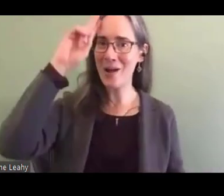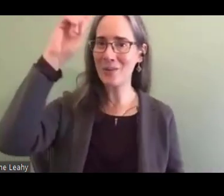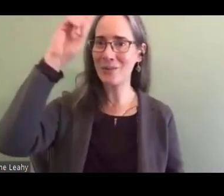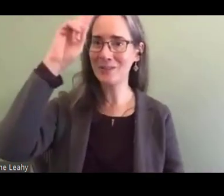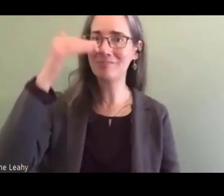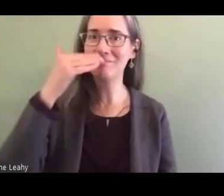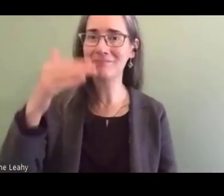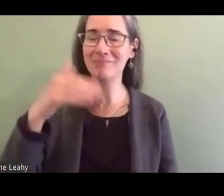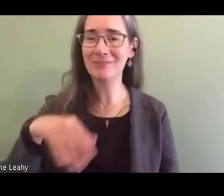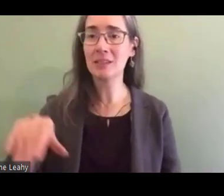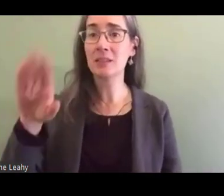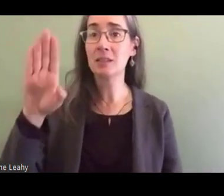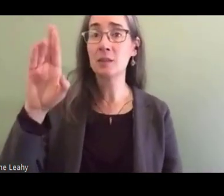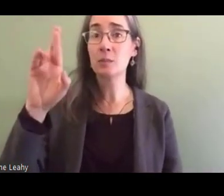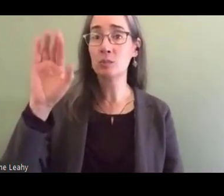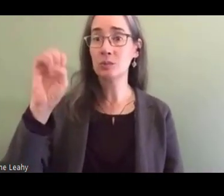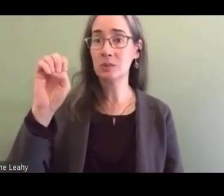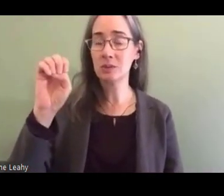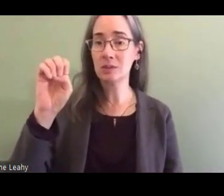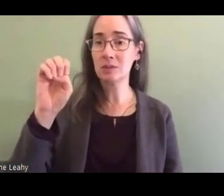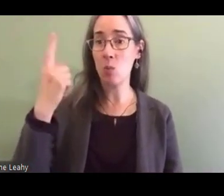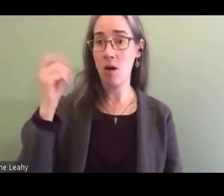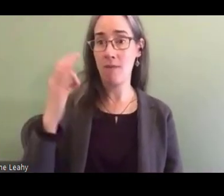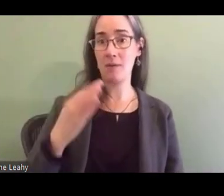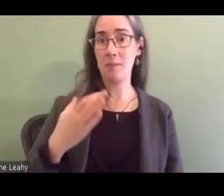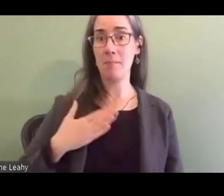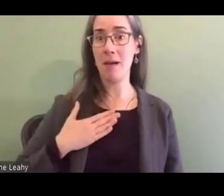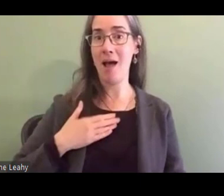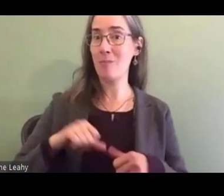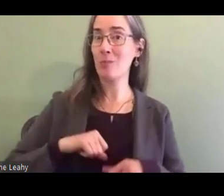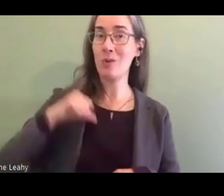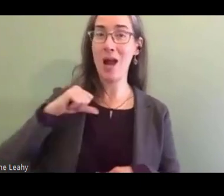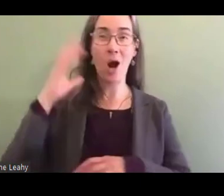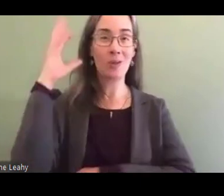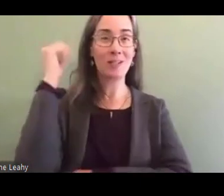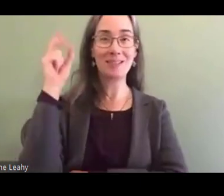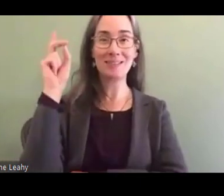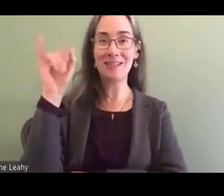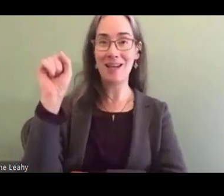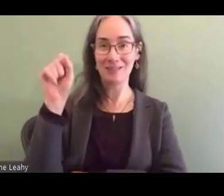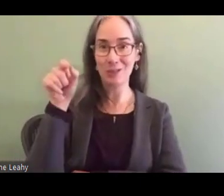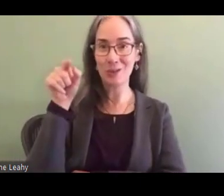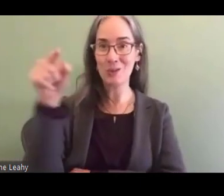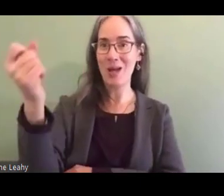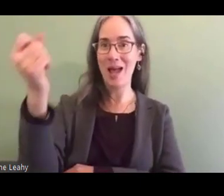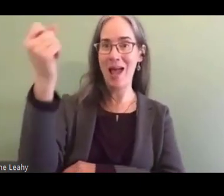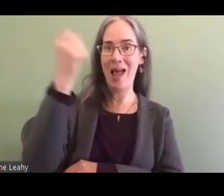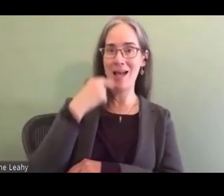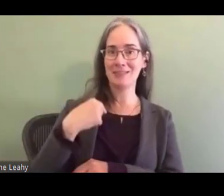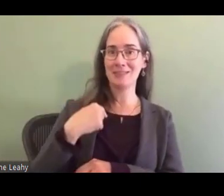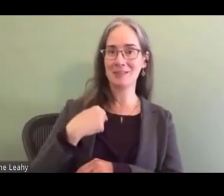Bruce, one of my proudest days was when you asked me